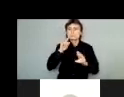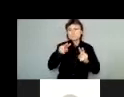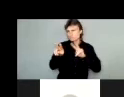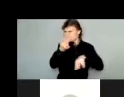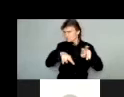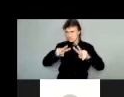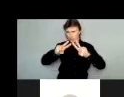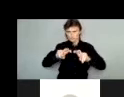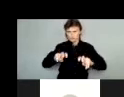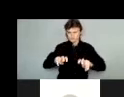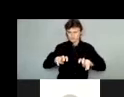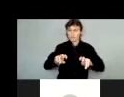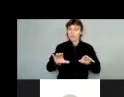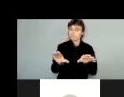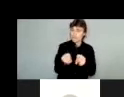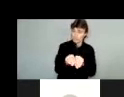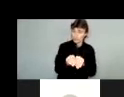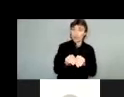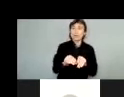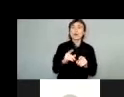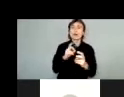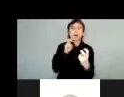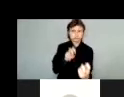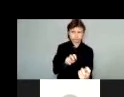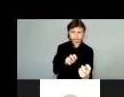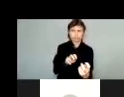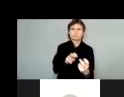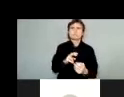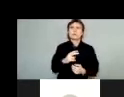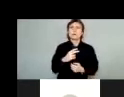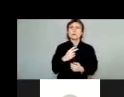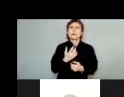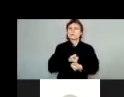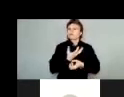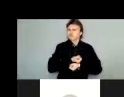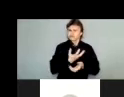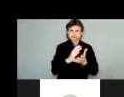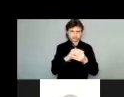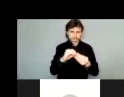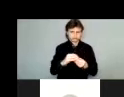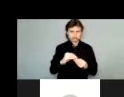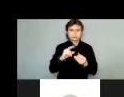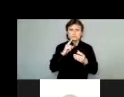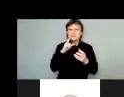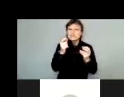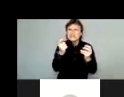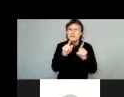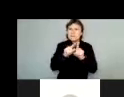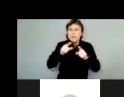with the assessment committee. This is a somewhat hybrid assessment process as the committee will be comprised of Calgary